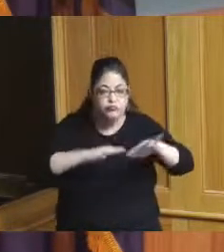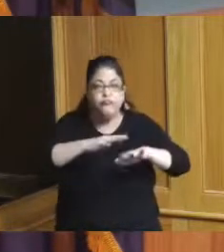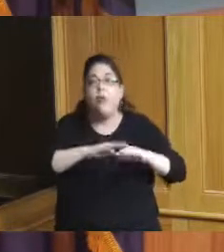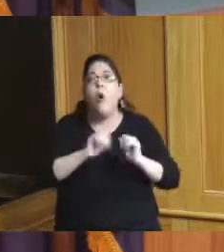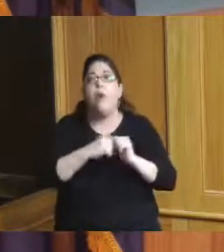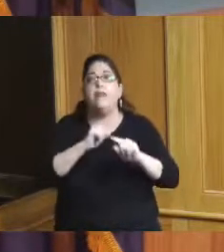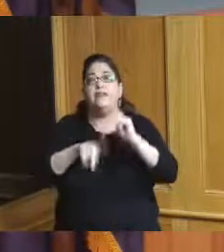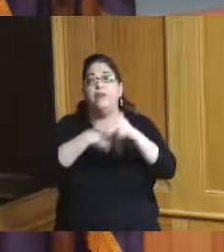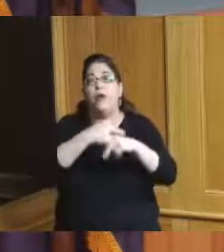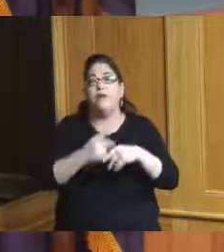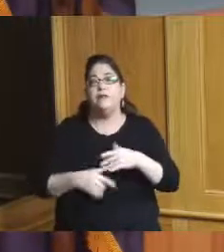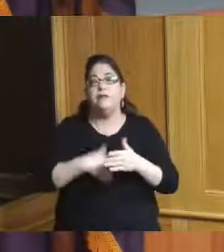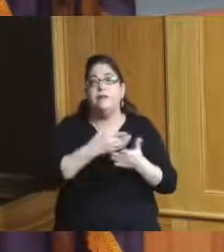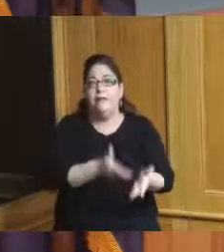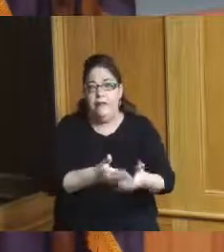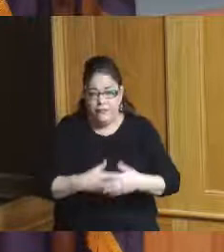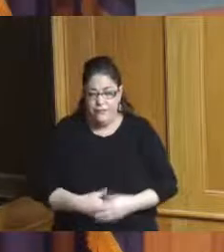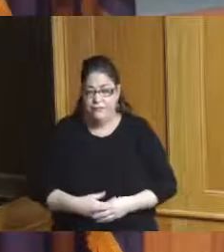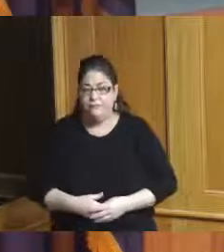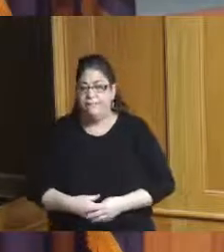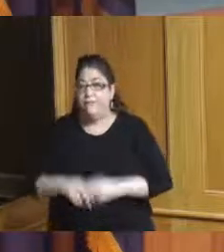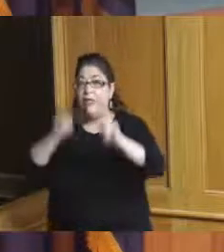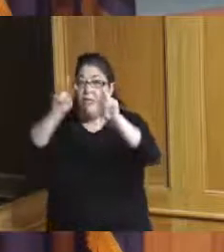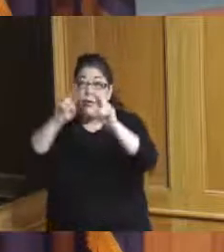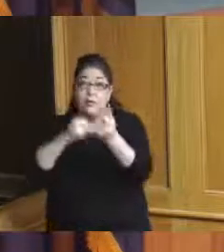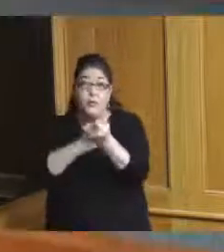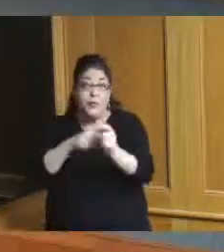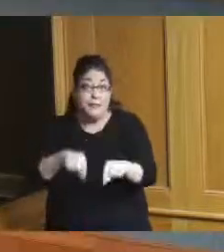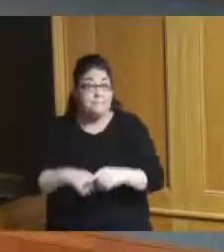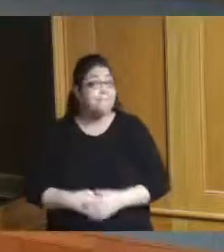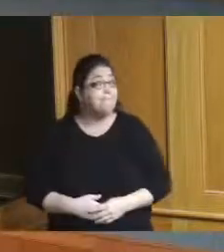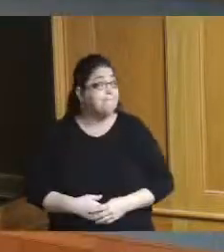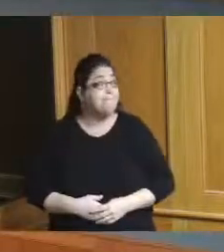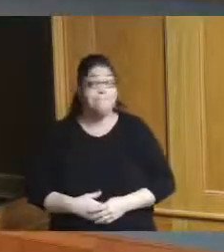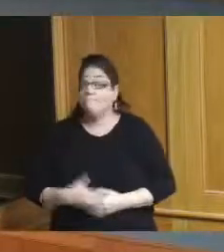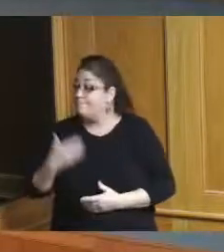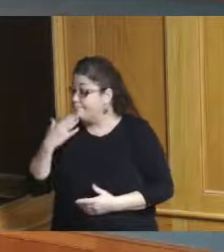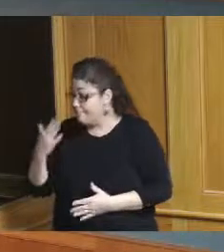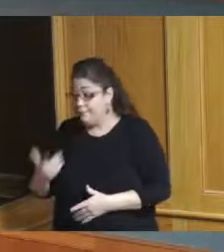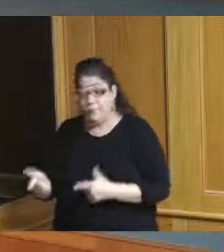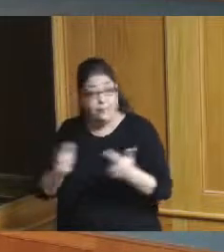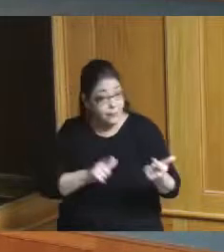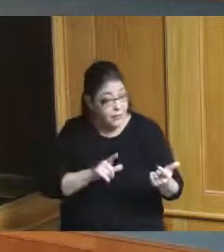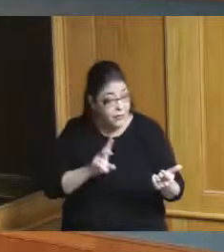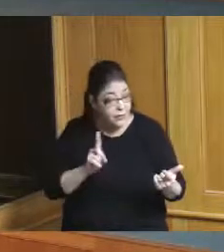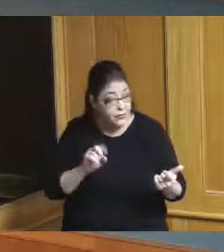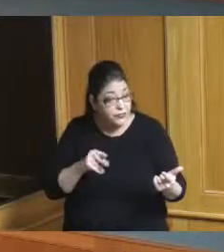this is great look forward to supporting us thank you Commissioner Driehaus thank you thank you for